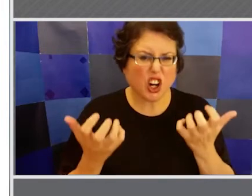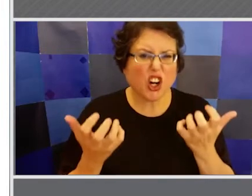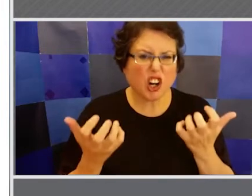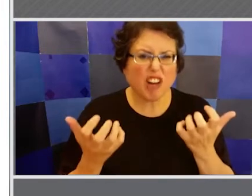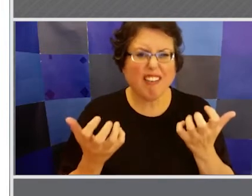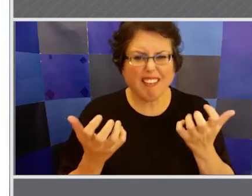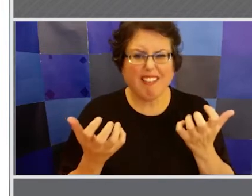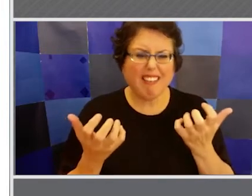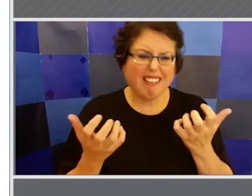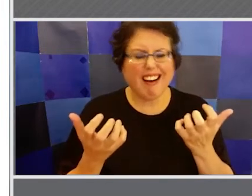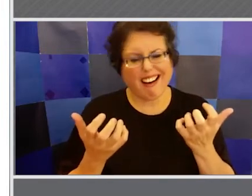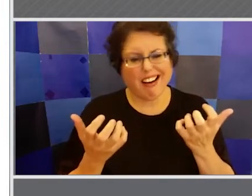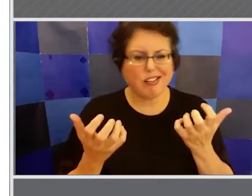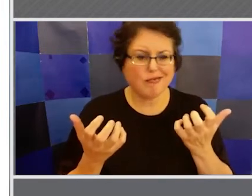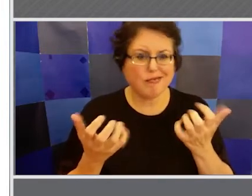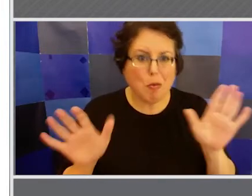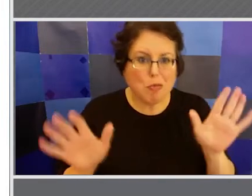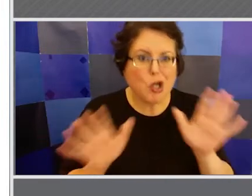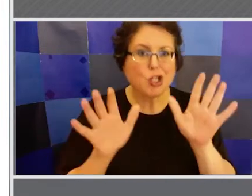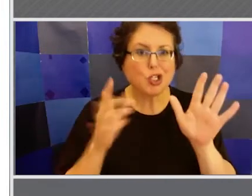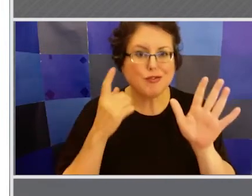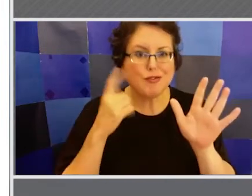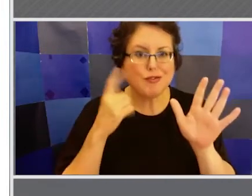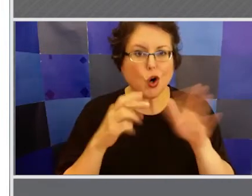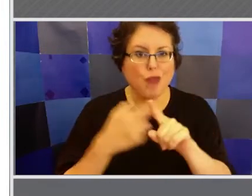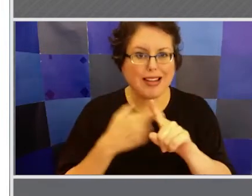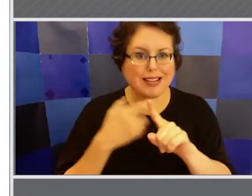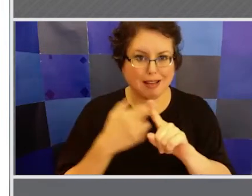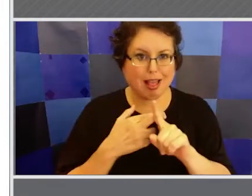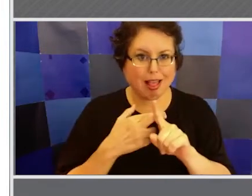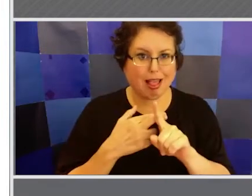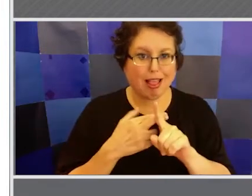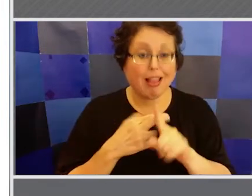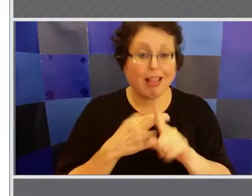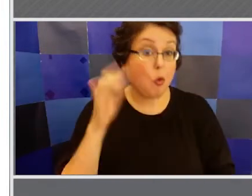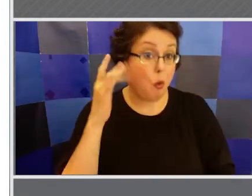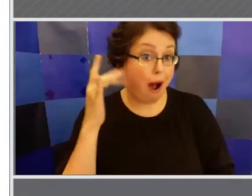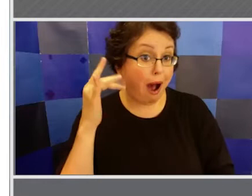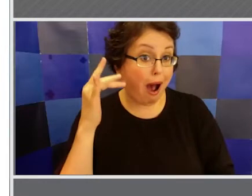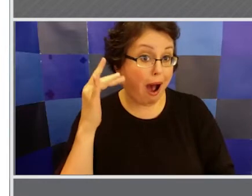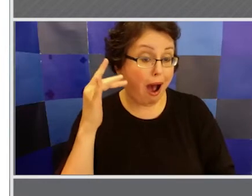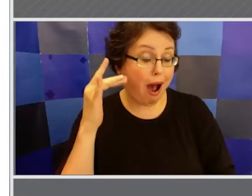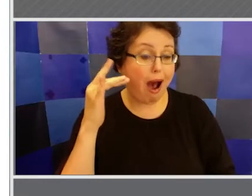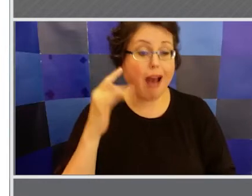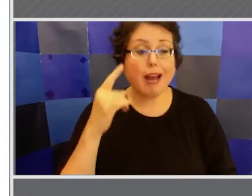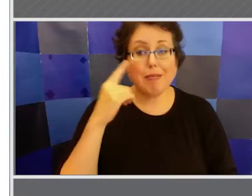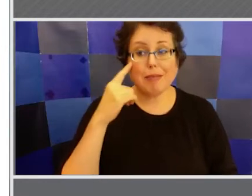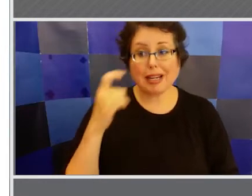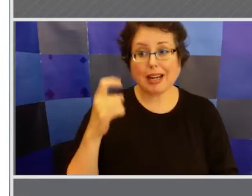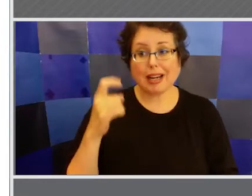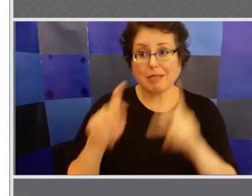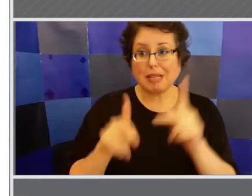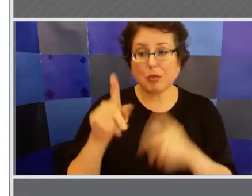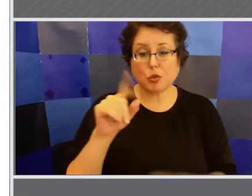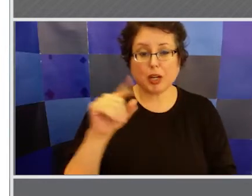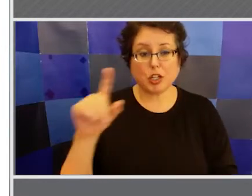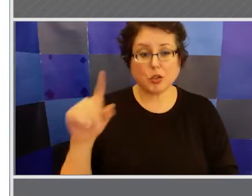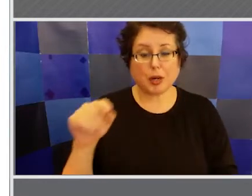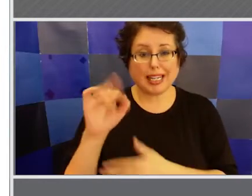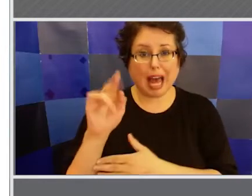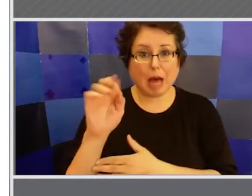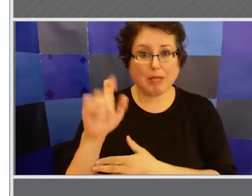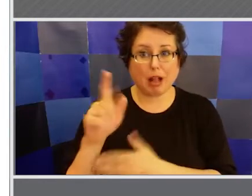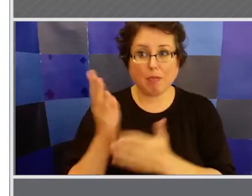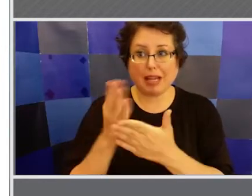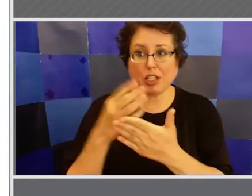That's because when we were putting together 2021 capital budget we had some backlog of